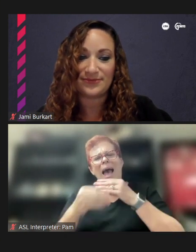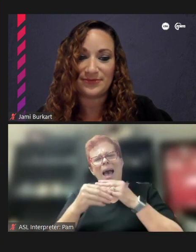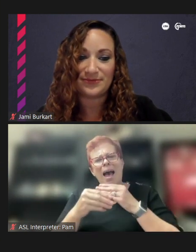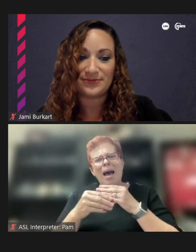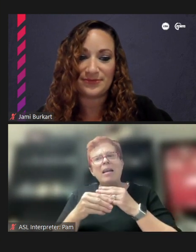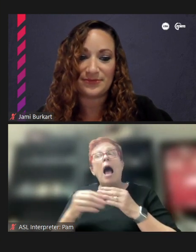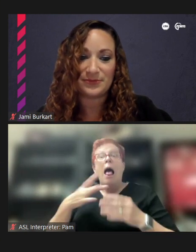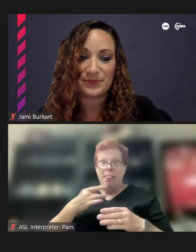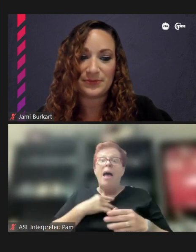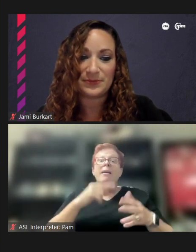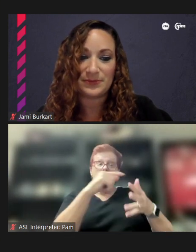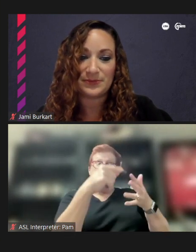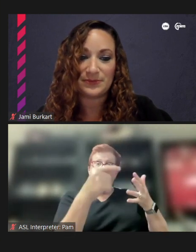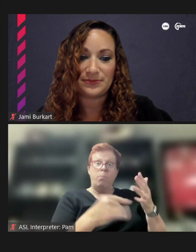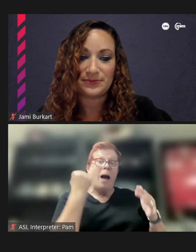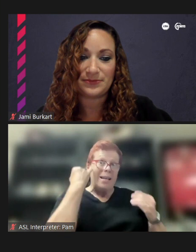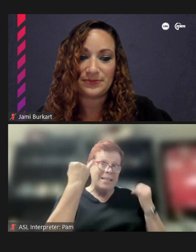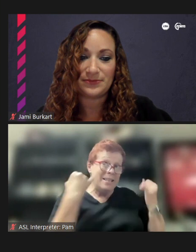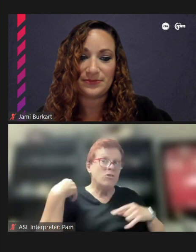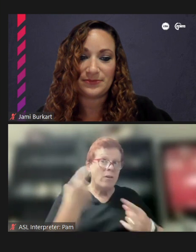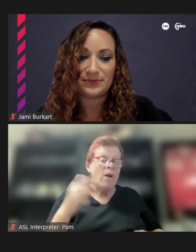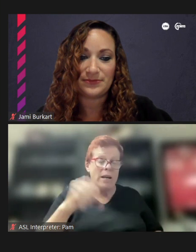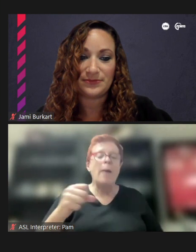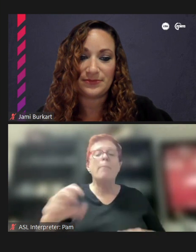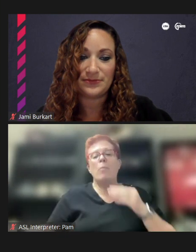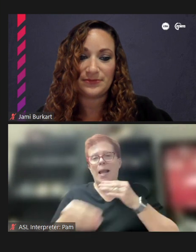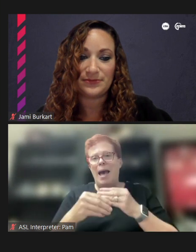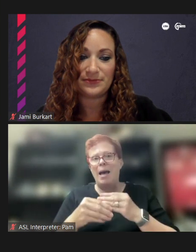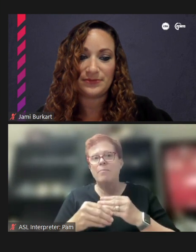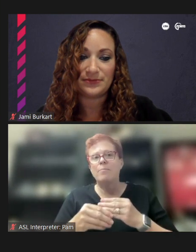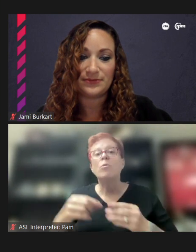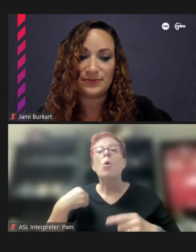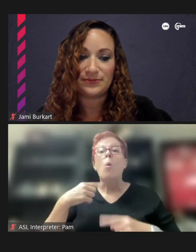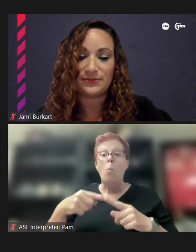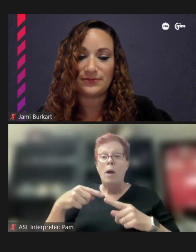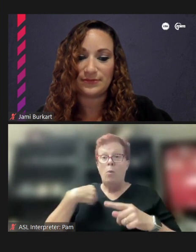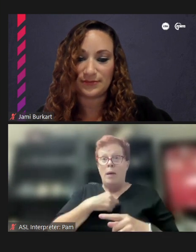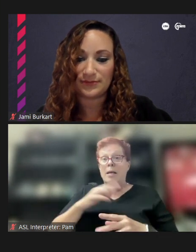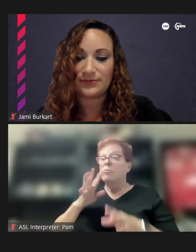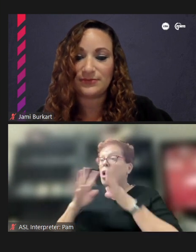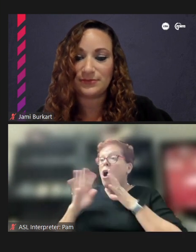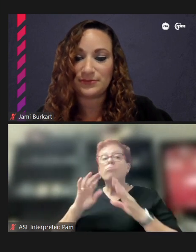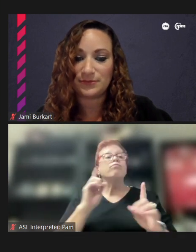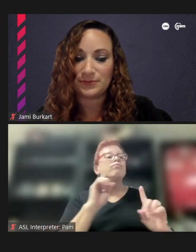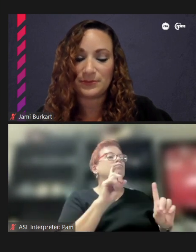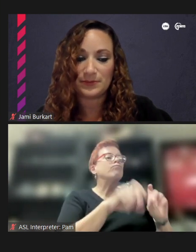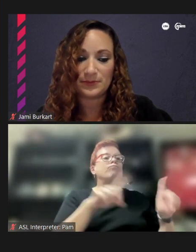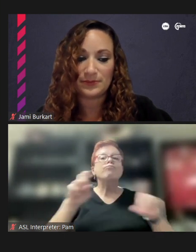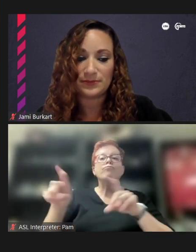you know, when we talk to local businesses and residents we hear a lot that